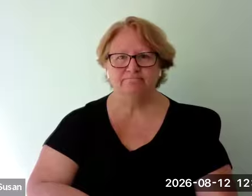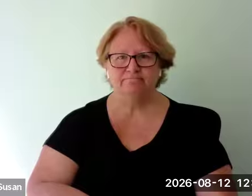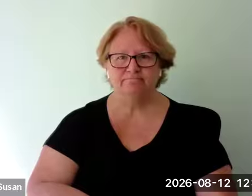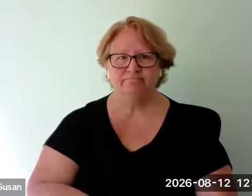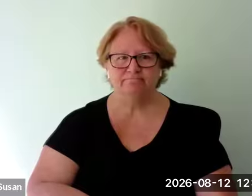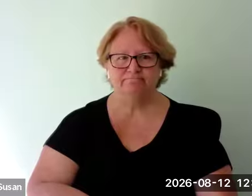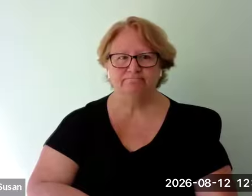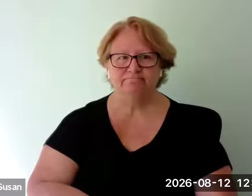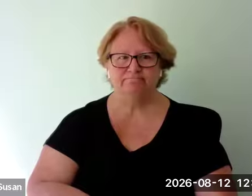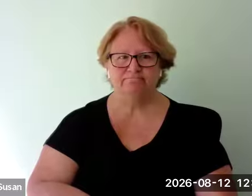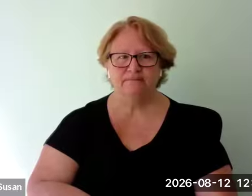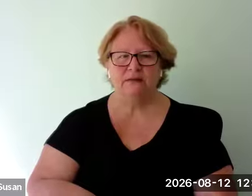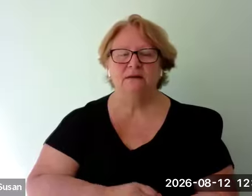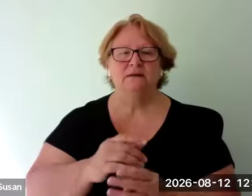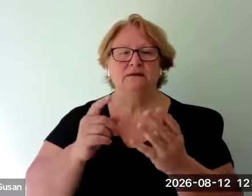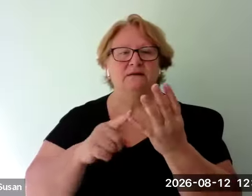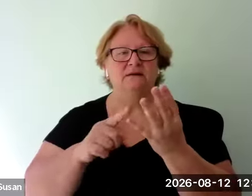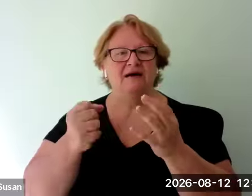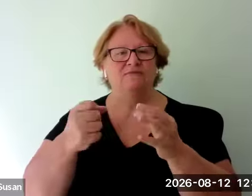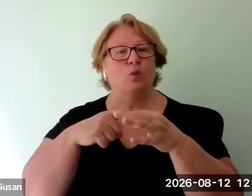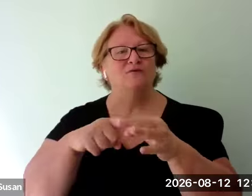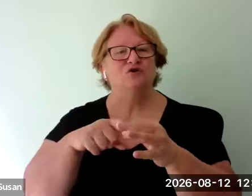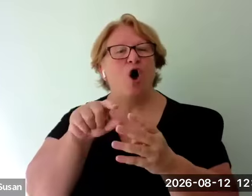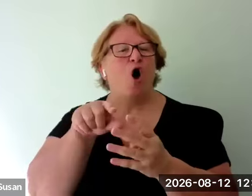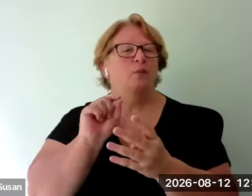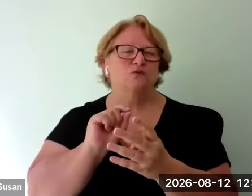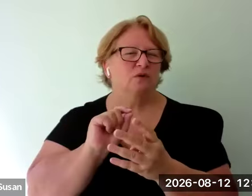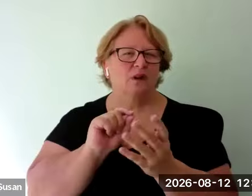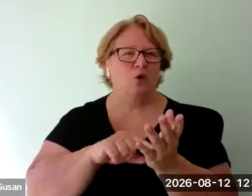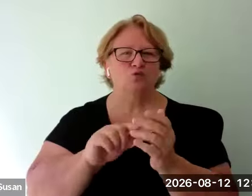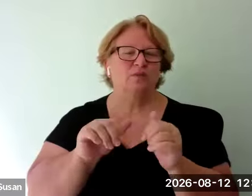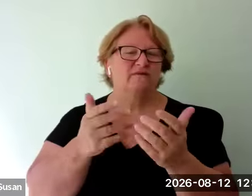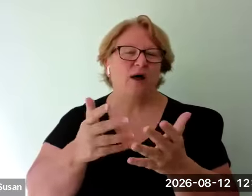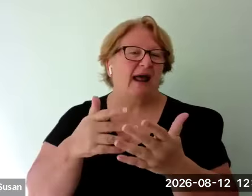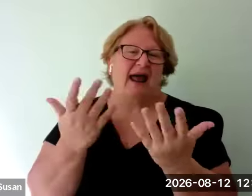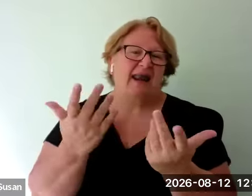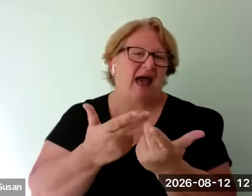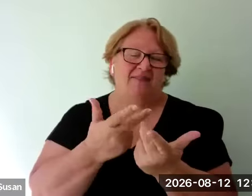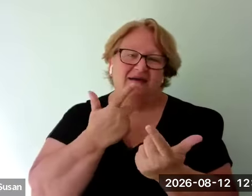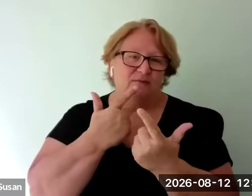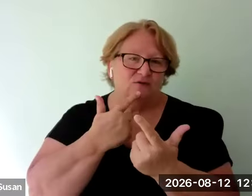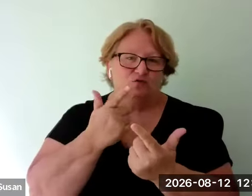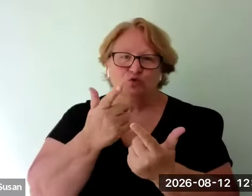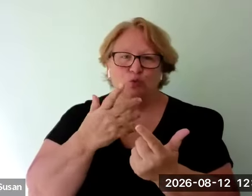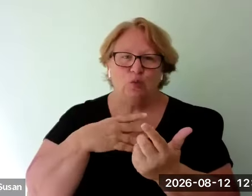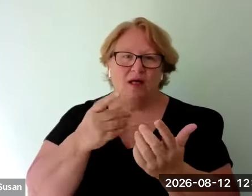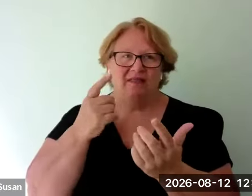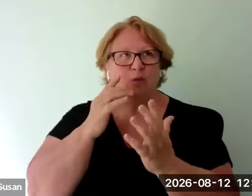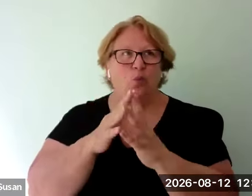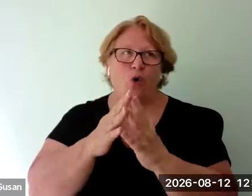. I had mentioned earlier that there is a question that is optional that allows you to provide any